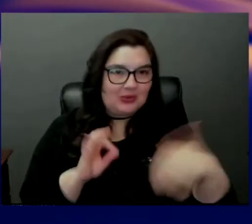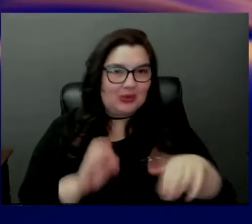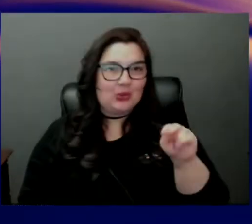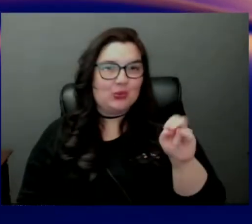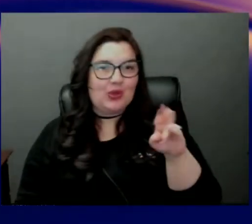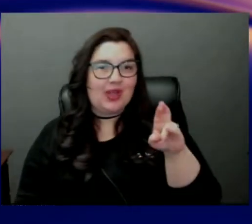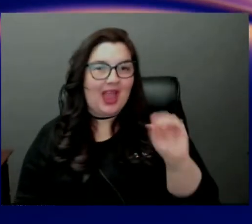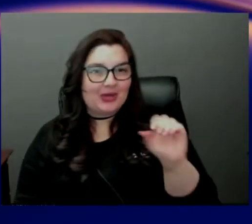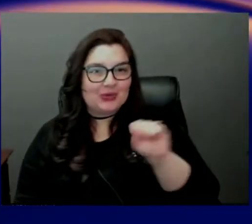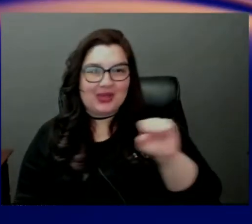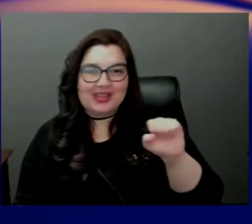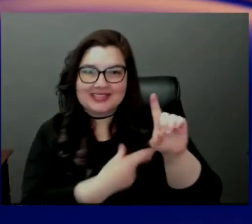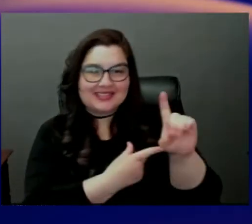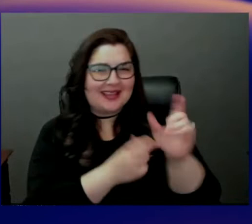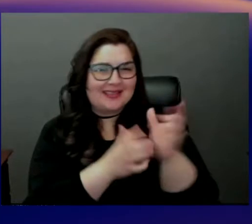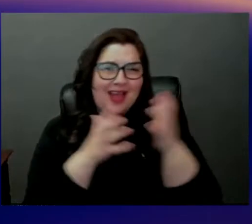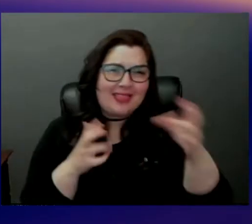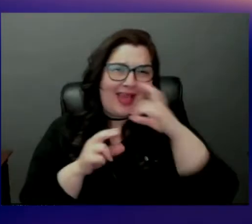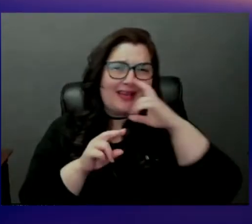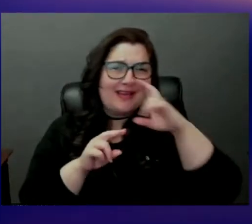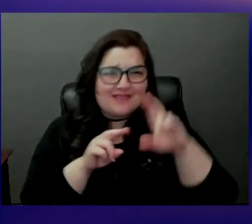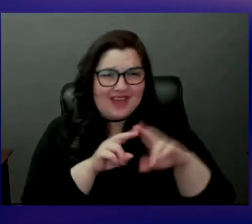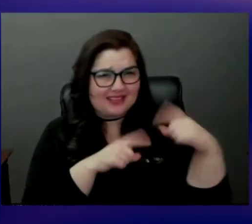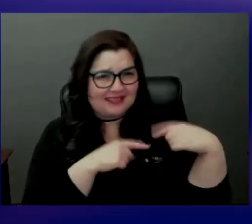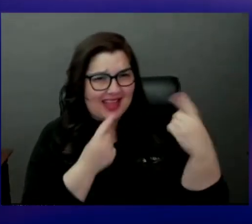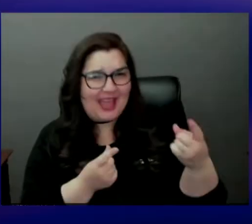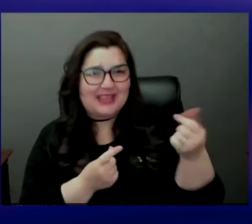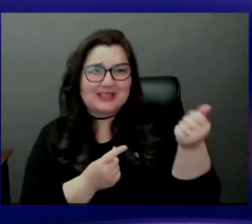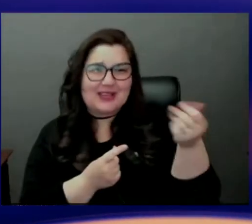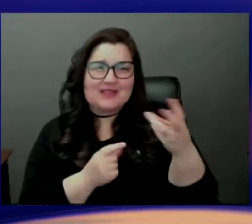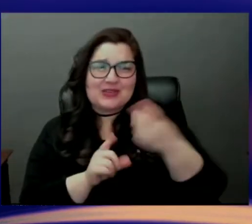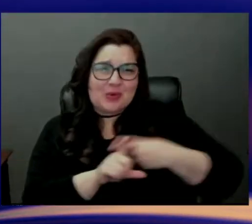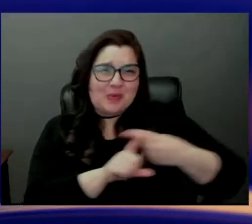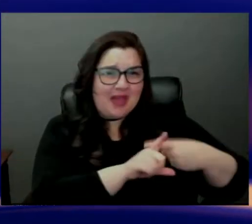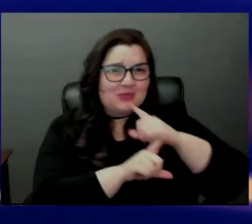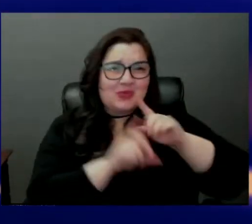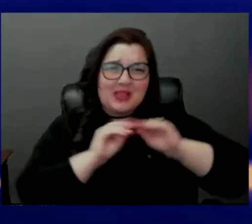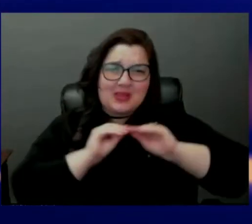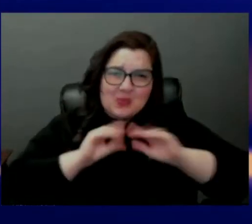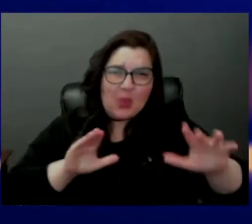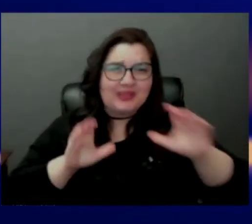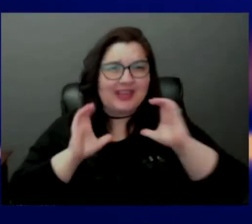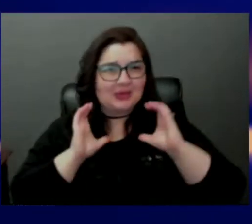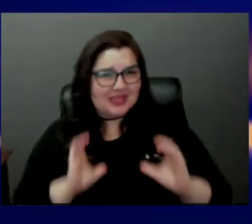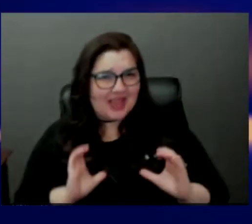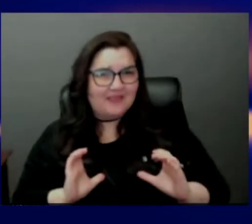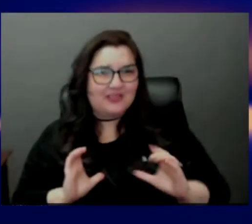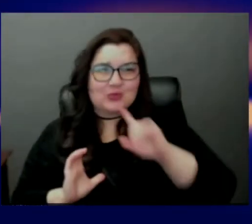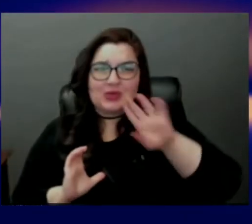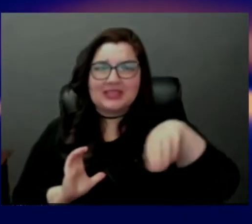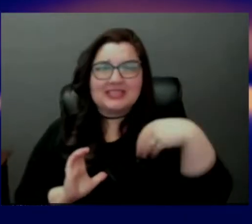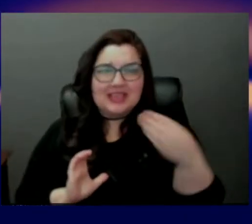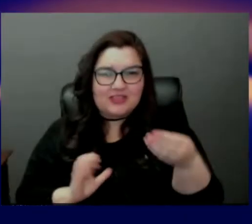in the last few months. Finally, rolling this out to customers and giving them both, internally, it's fun to do the testing and seeing